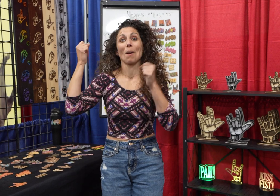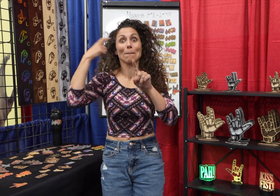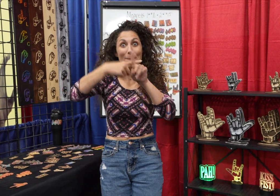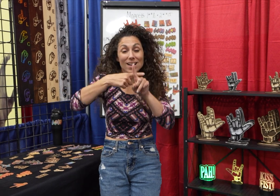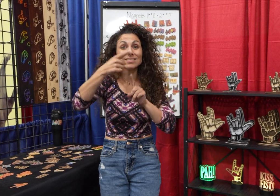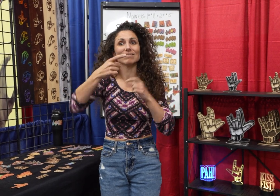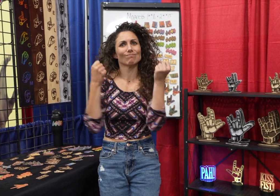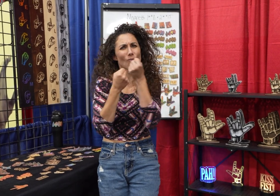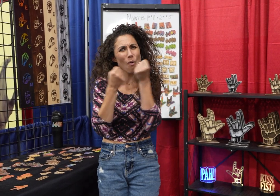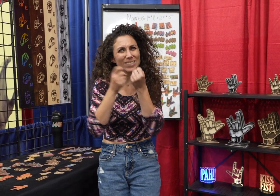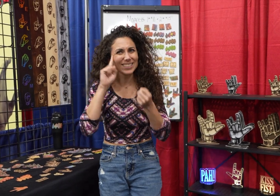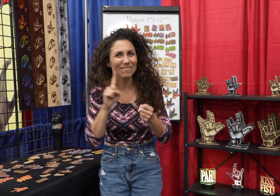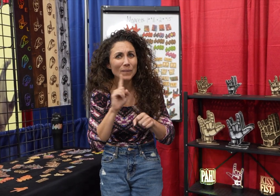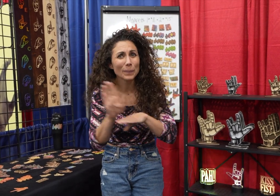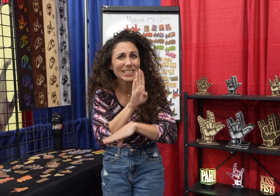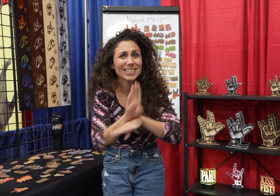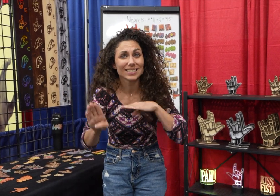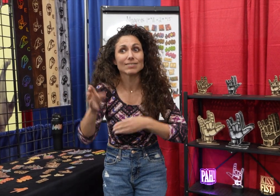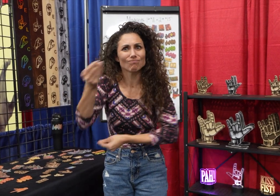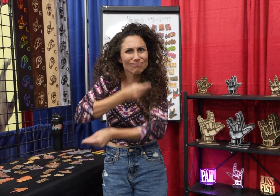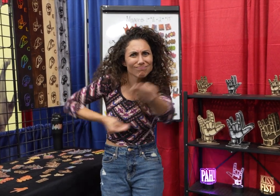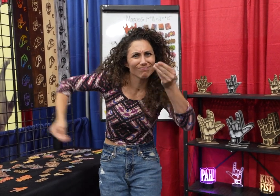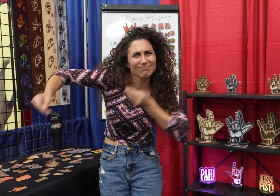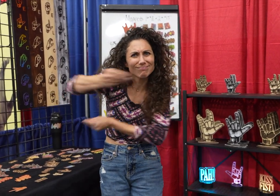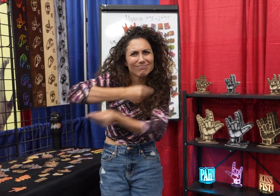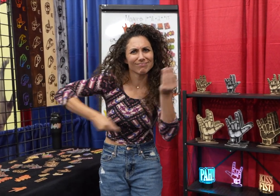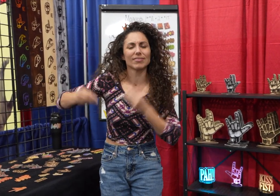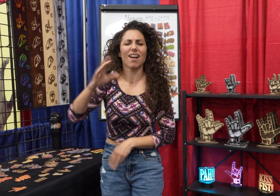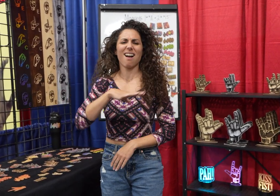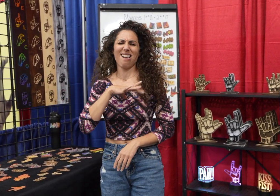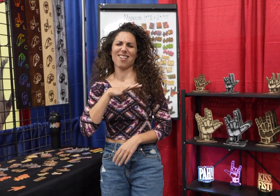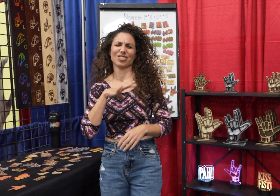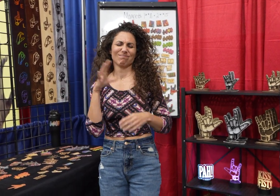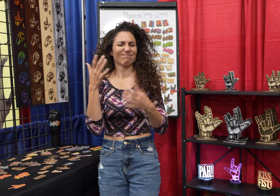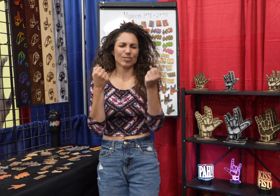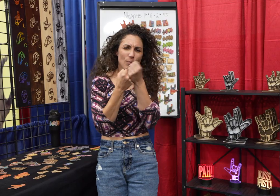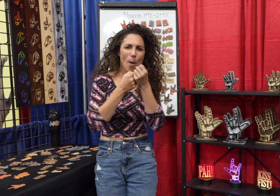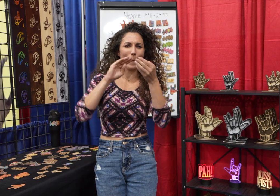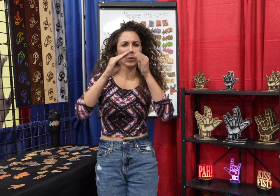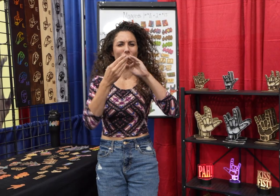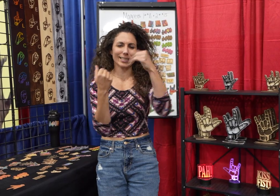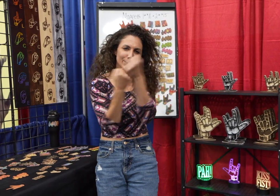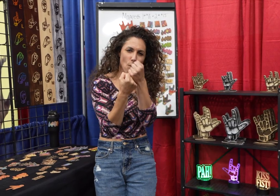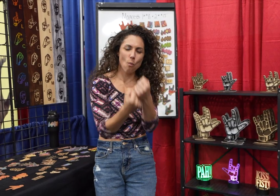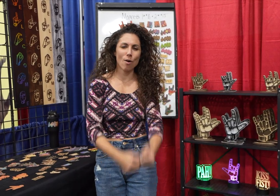not to mention support Deaf businesses. It's amazing, it supports the community.